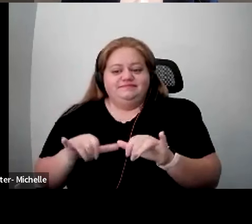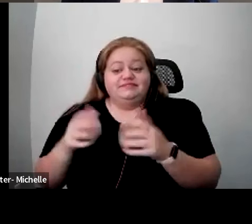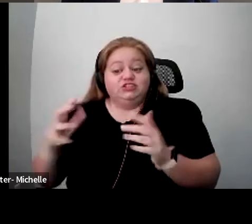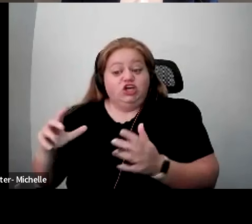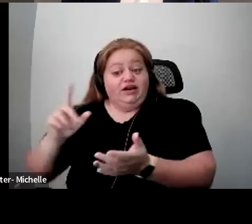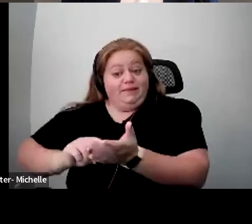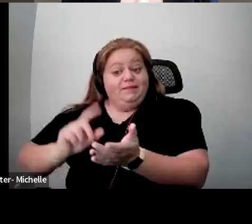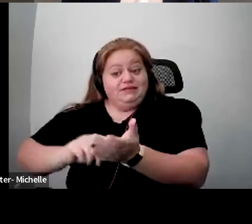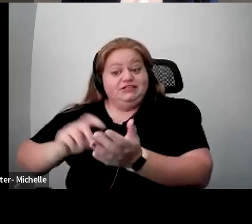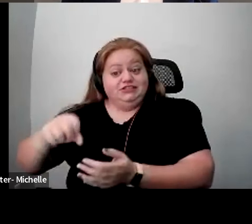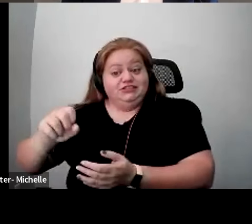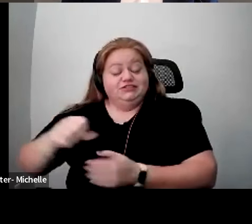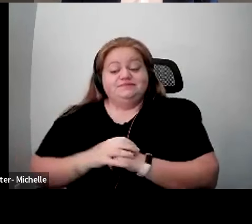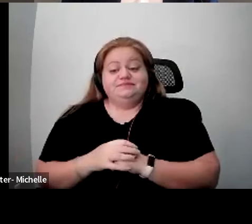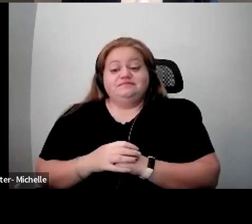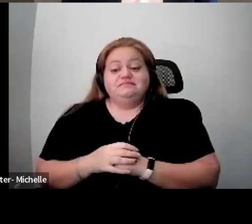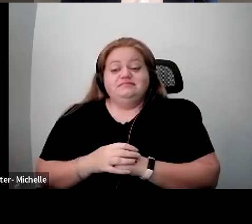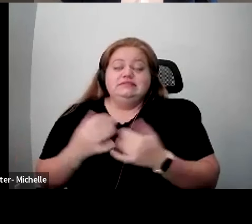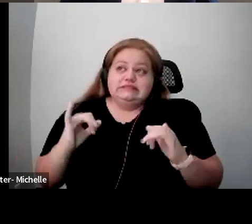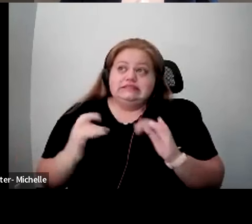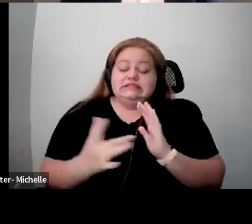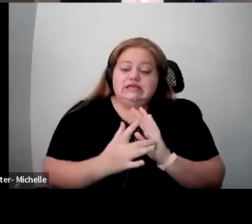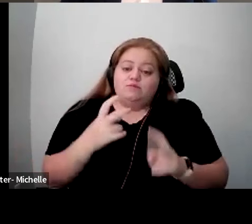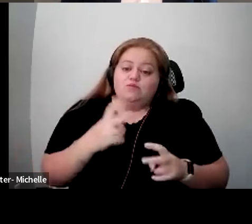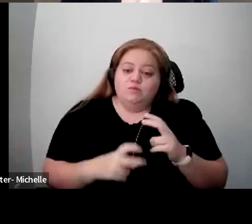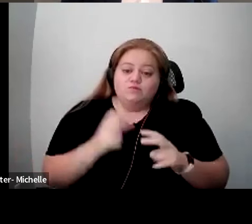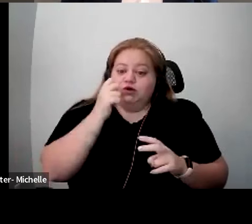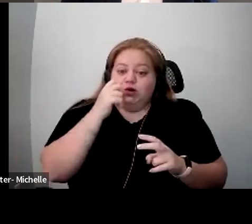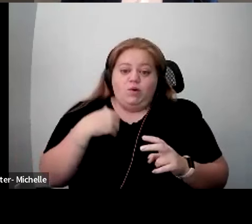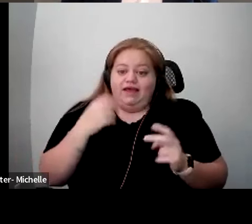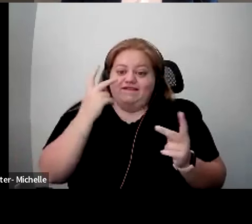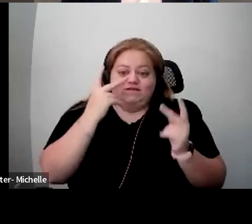There are technical problems. Like we don't have viewers that actually support